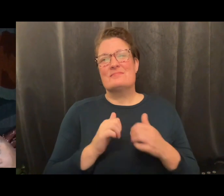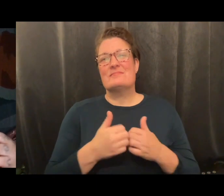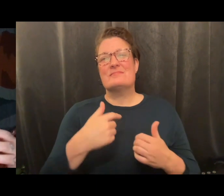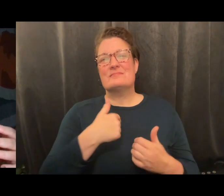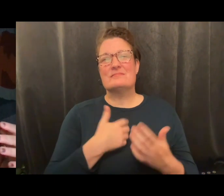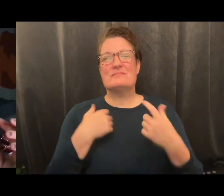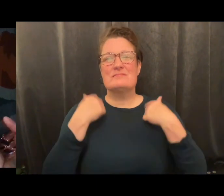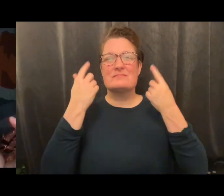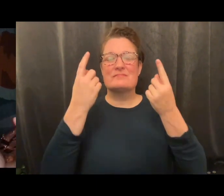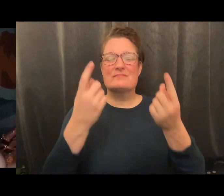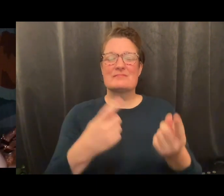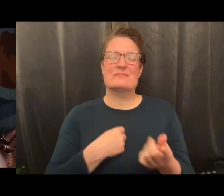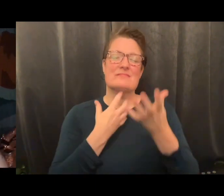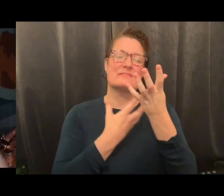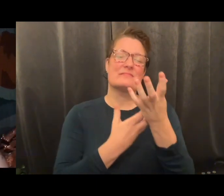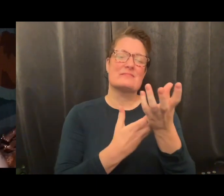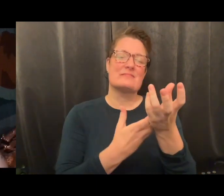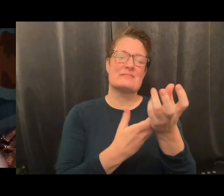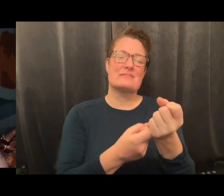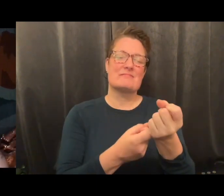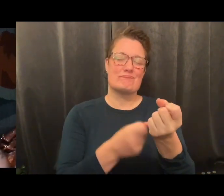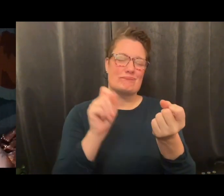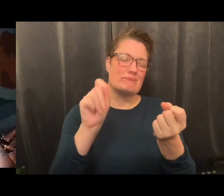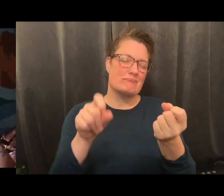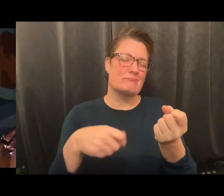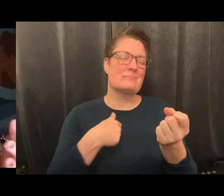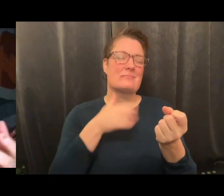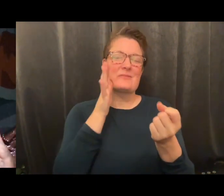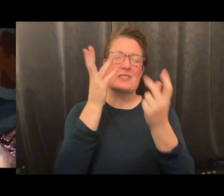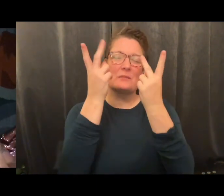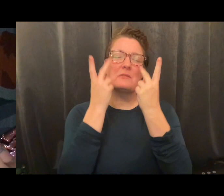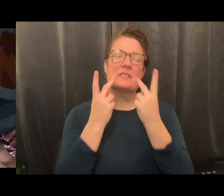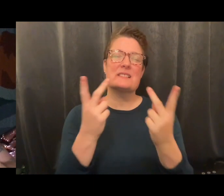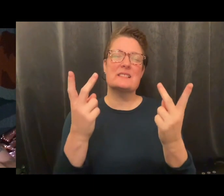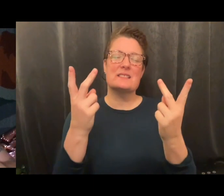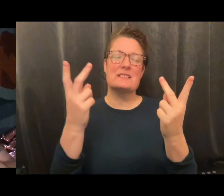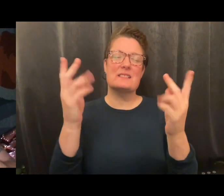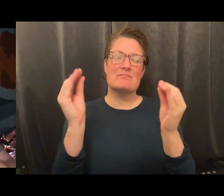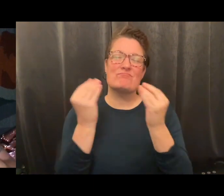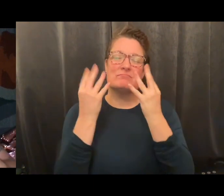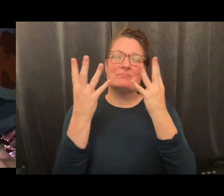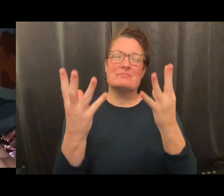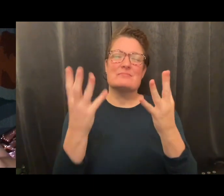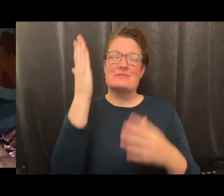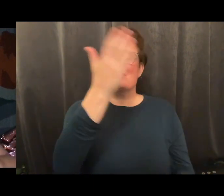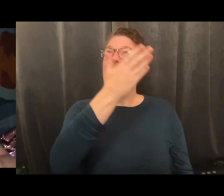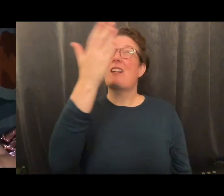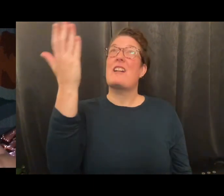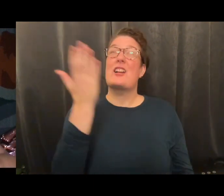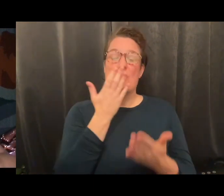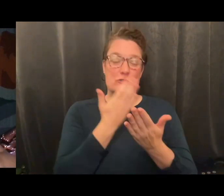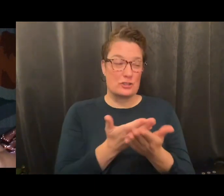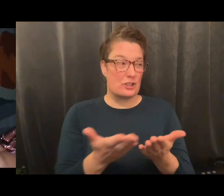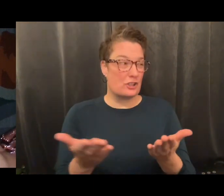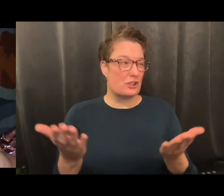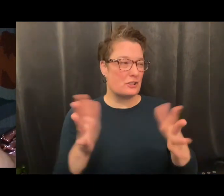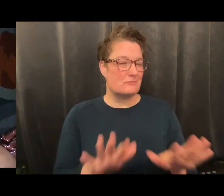that I would see God's good, in this living land.